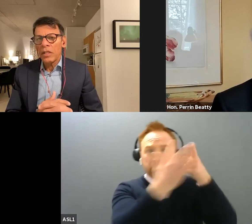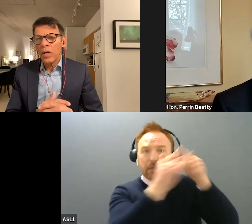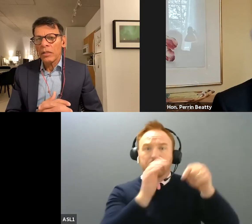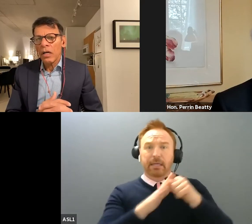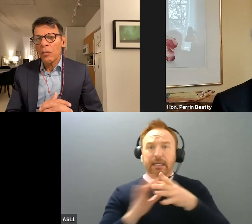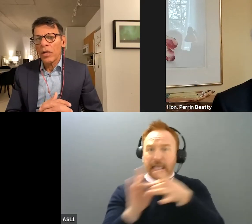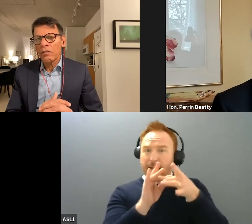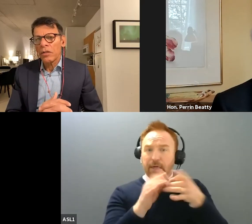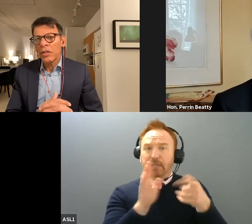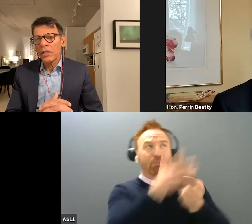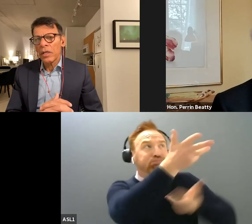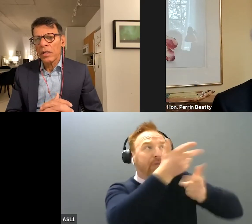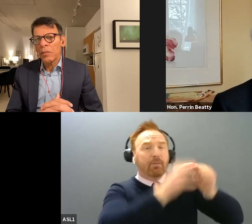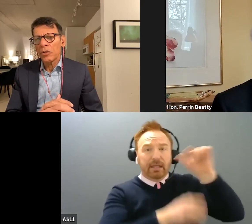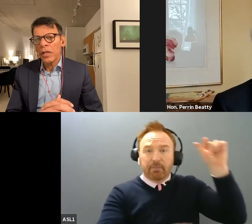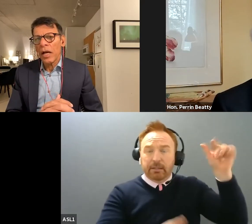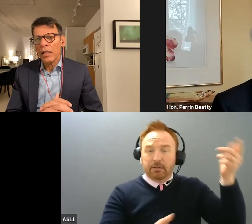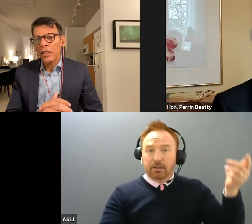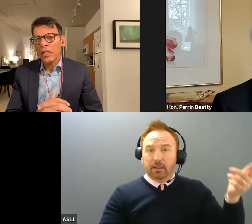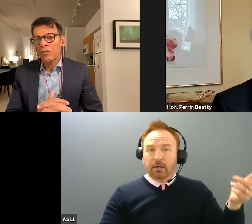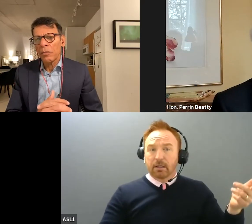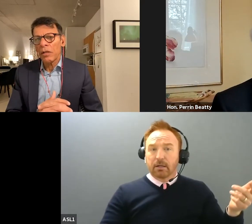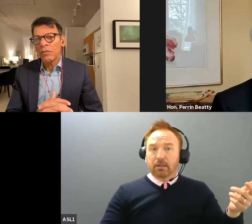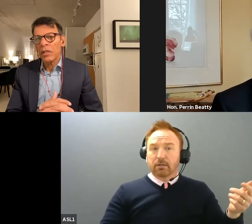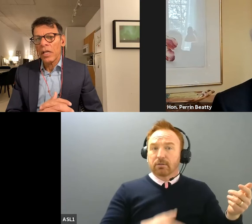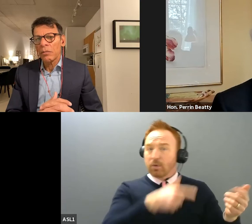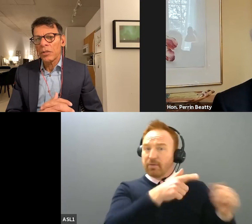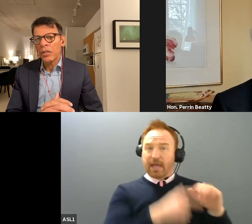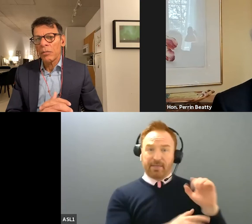way as to how we can to make sure they actually have some meaningful, tangible change on the